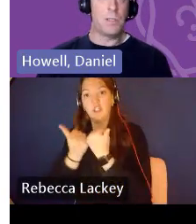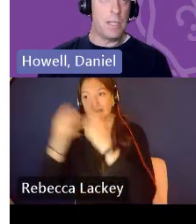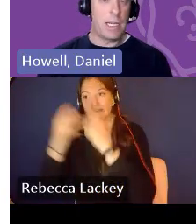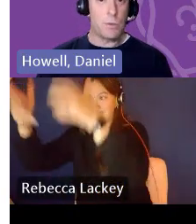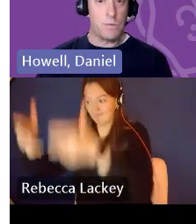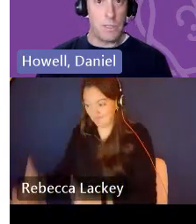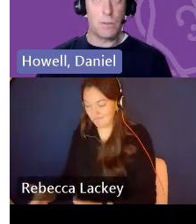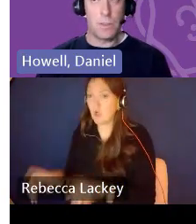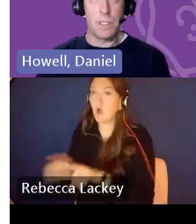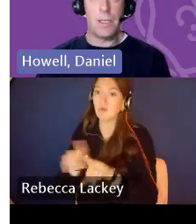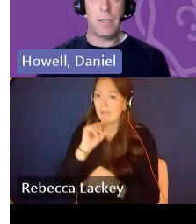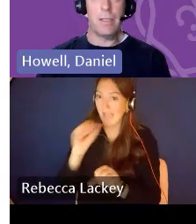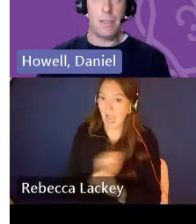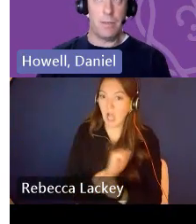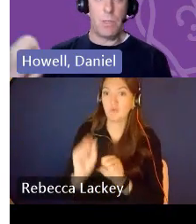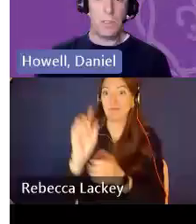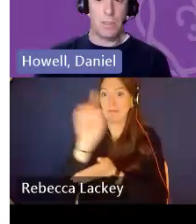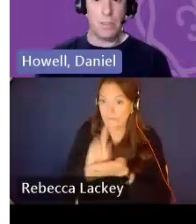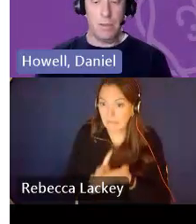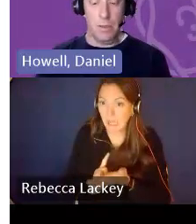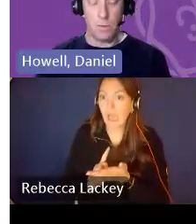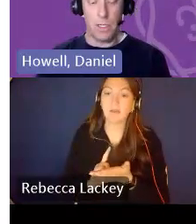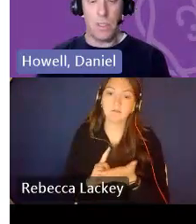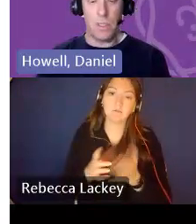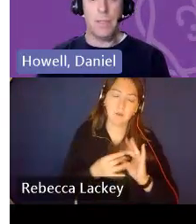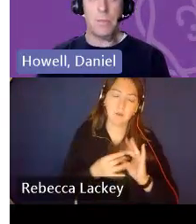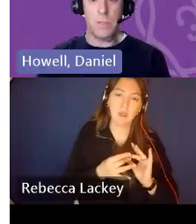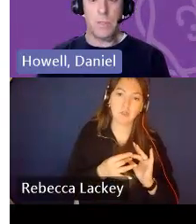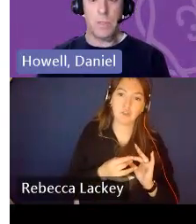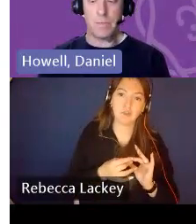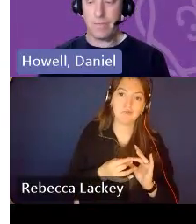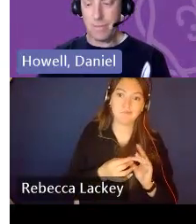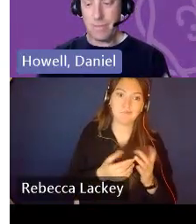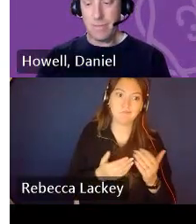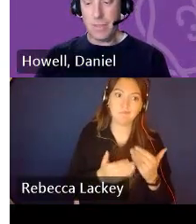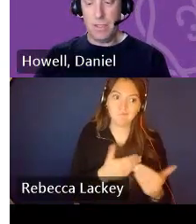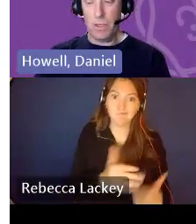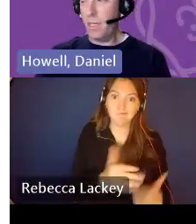well as the actual physical design and then we mentioned the the rightway step. So there